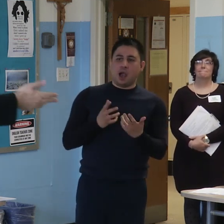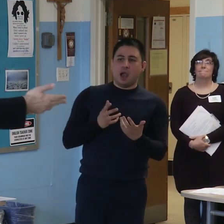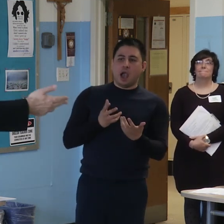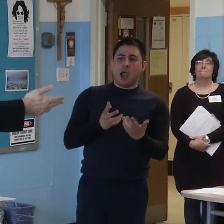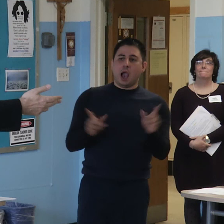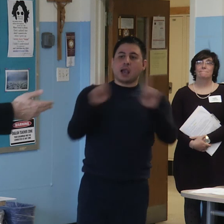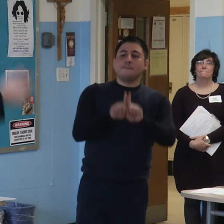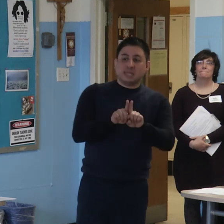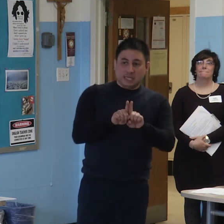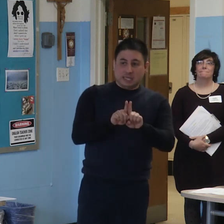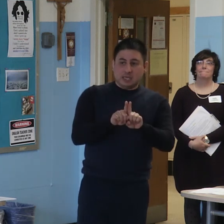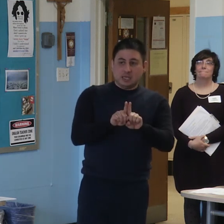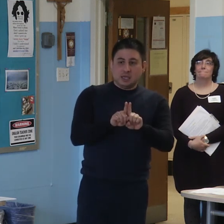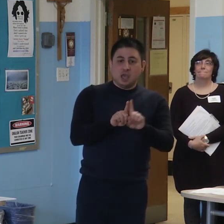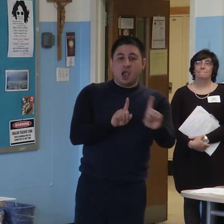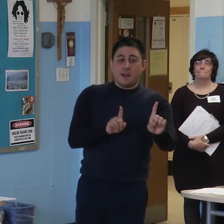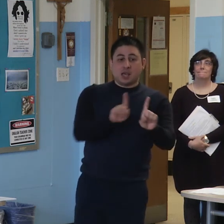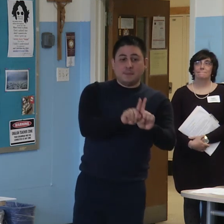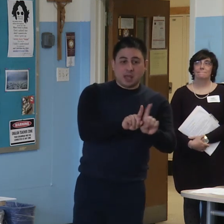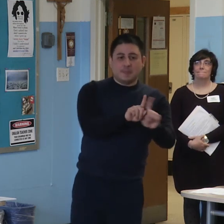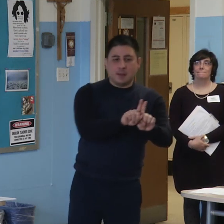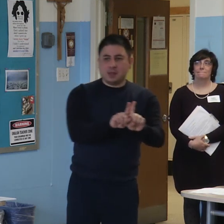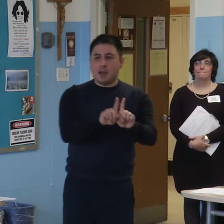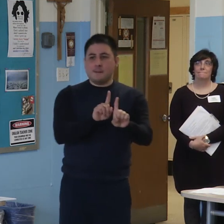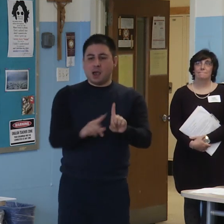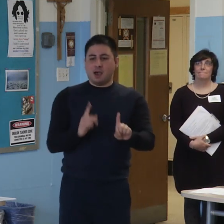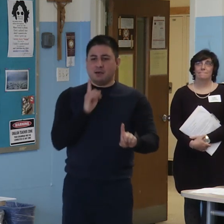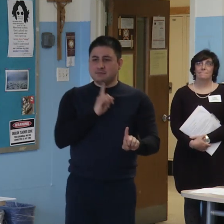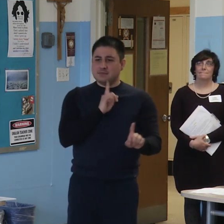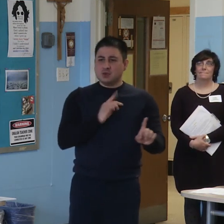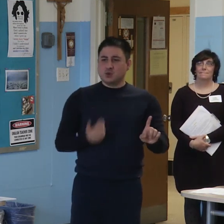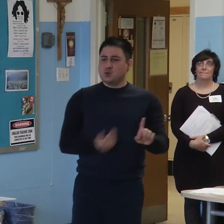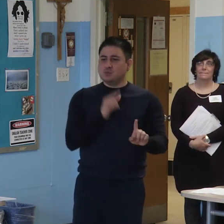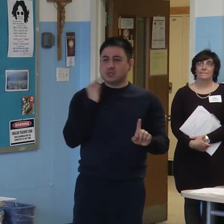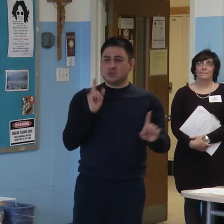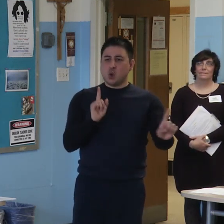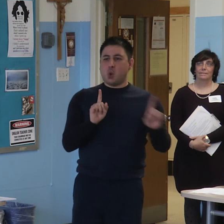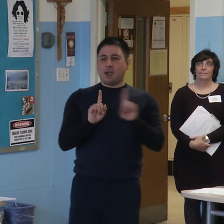you." Now I always remember, "no, no, as a newly ordained priest, who accompany me? And it